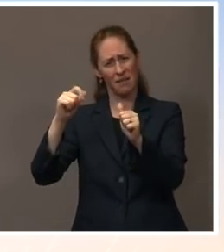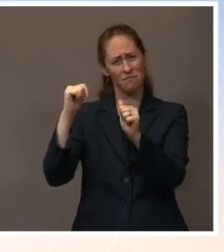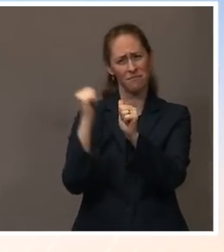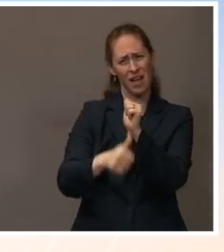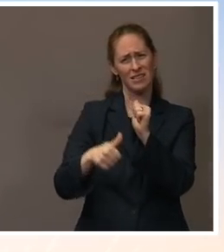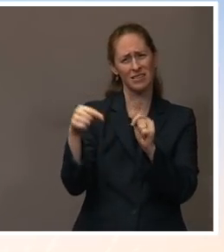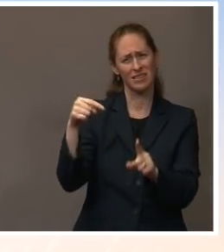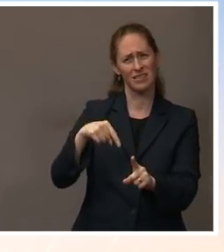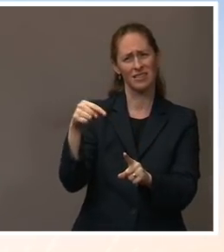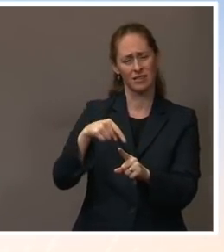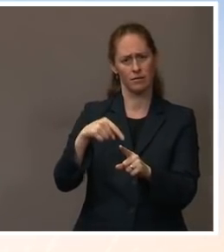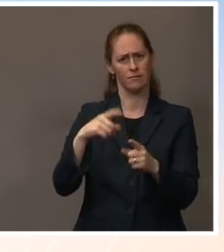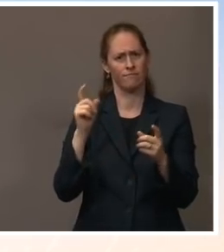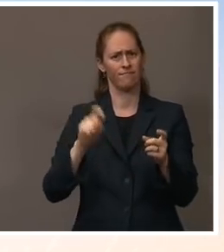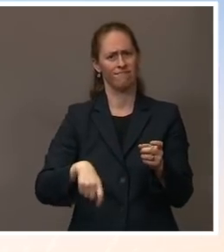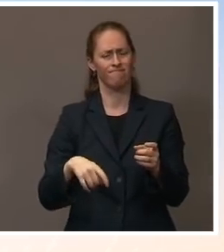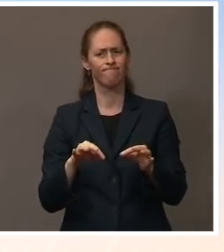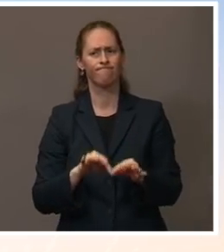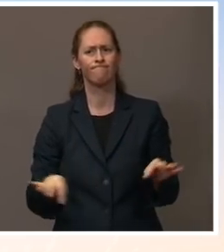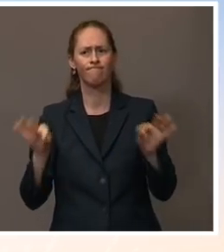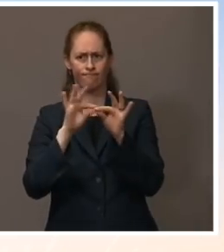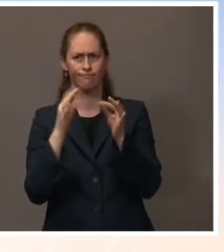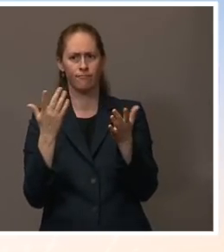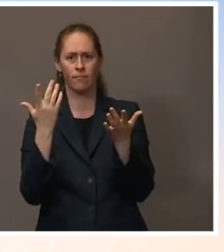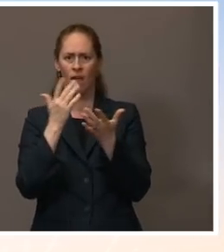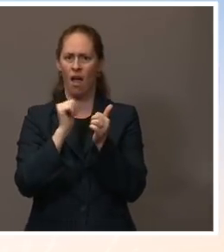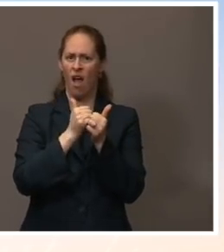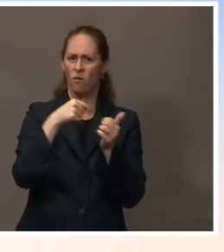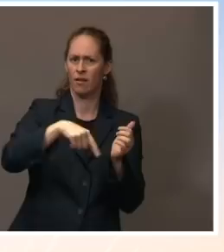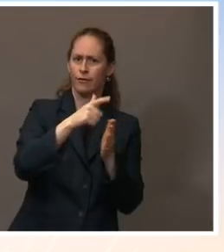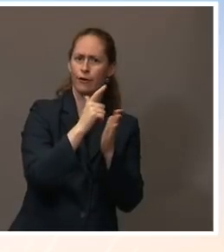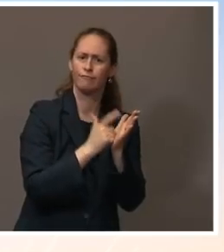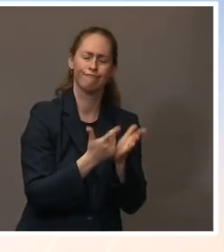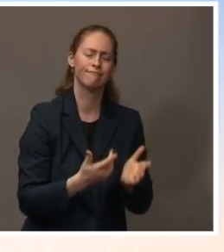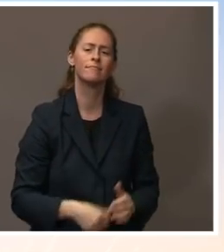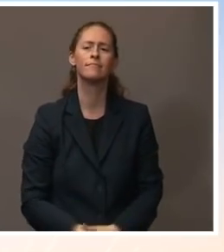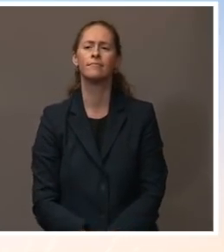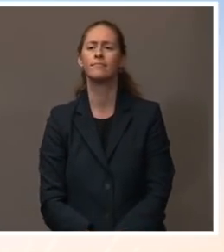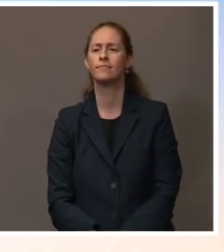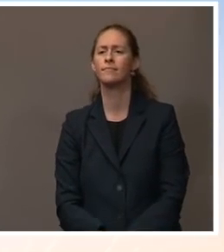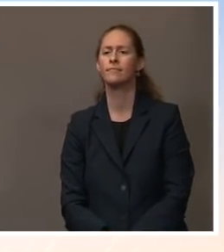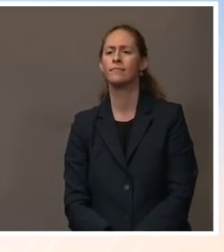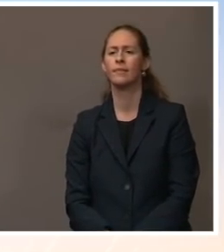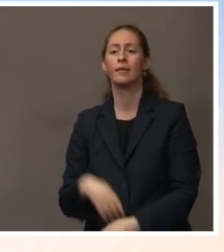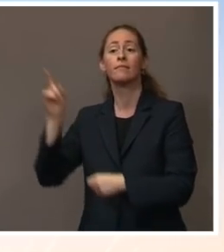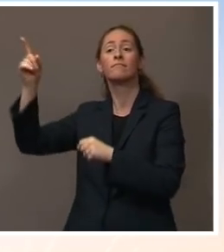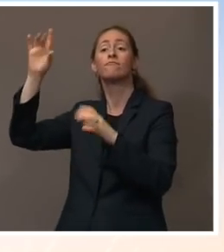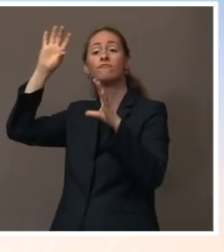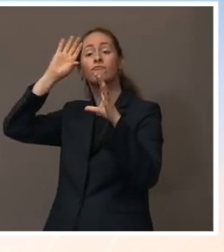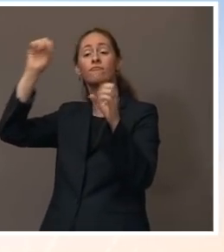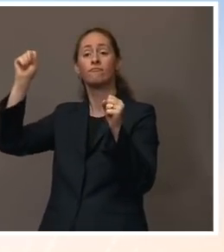about this important piece of legislation. The President has also -- gave a speech in Tulsa, Oklahoma, where he gave a passionate --